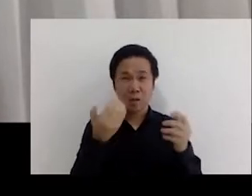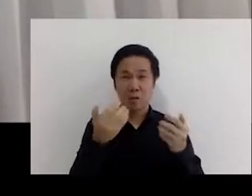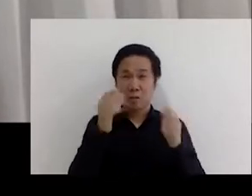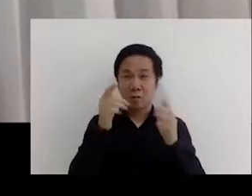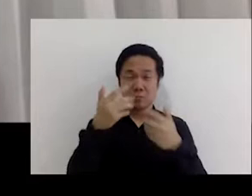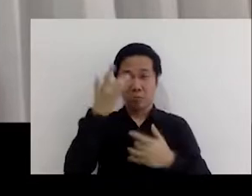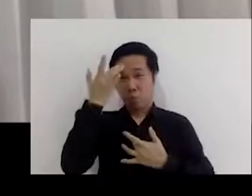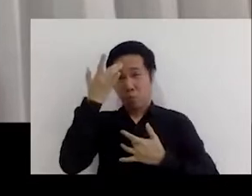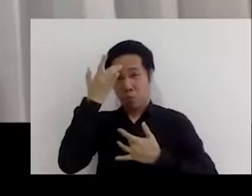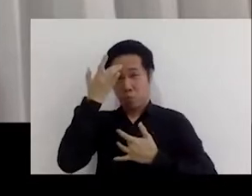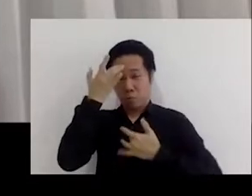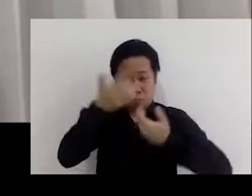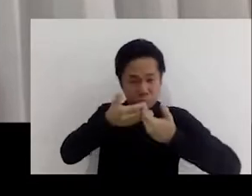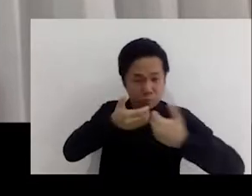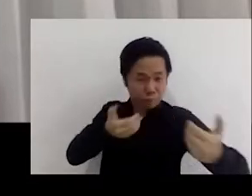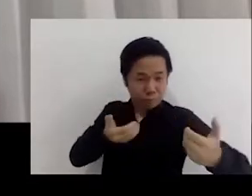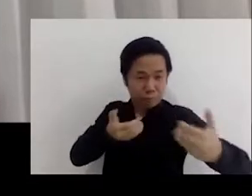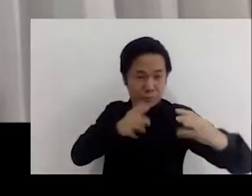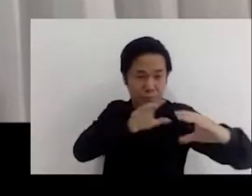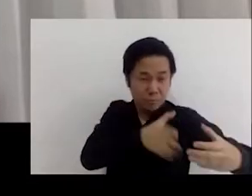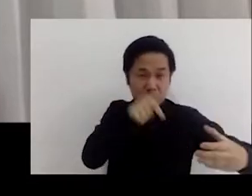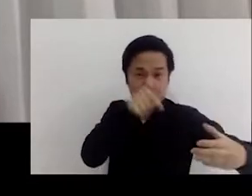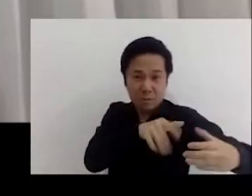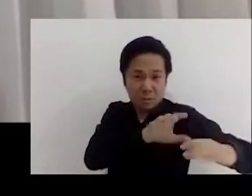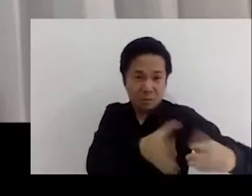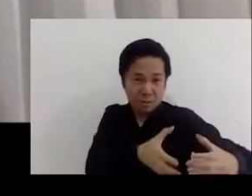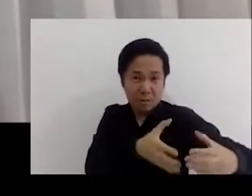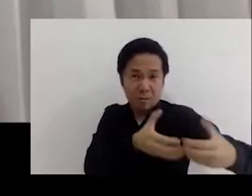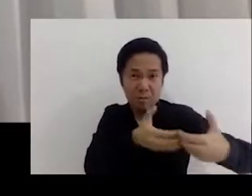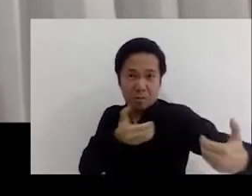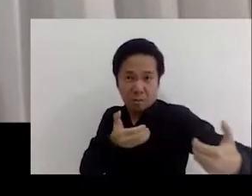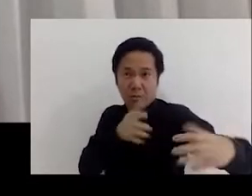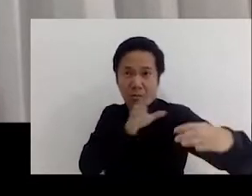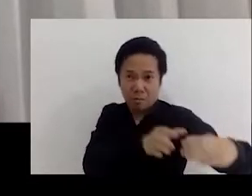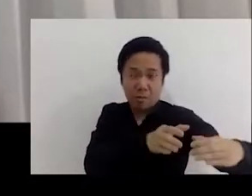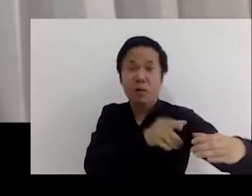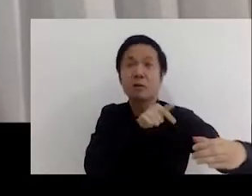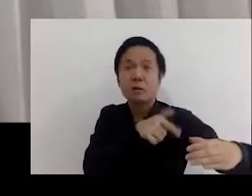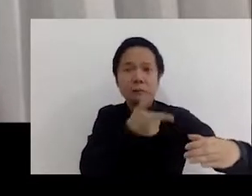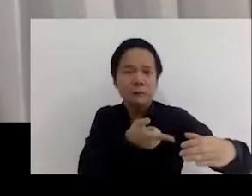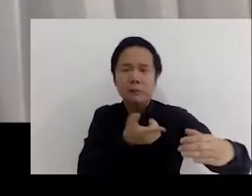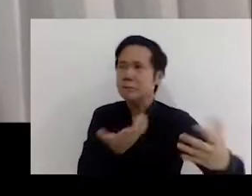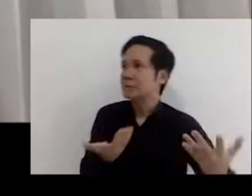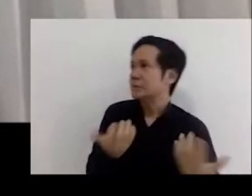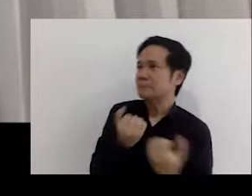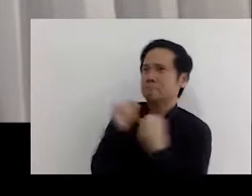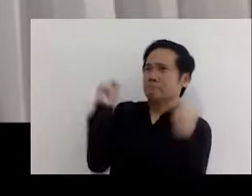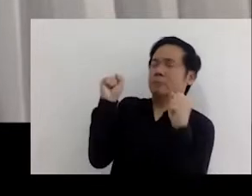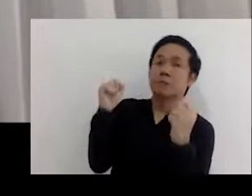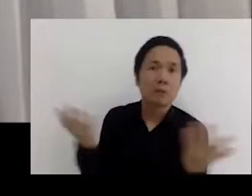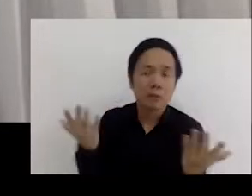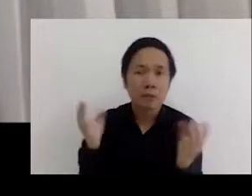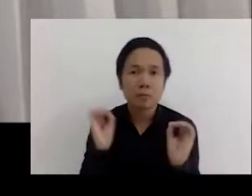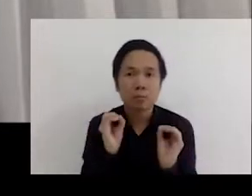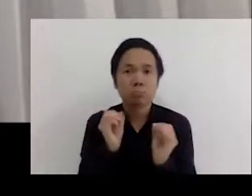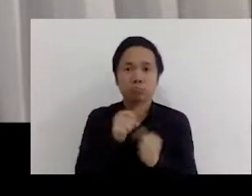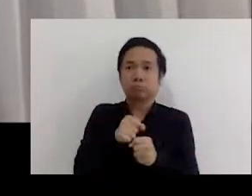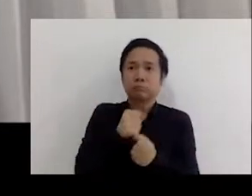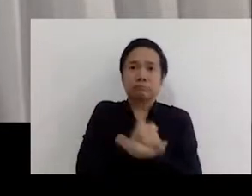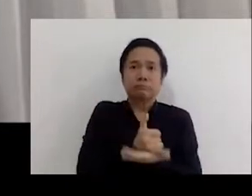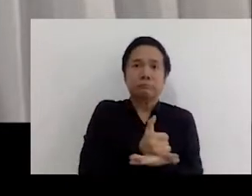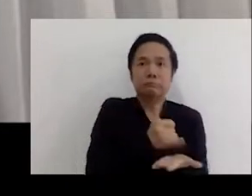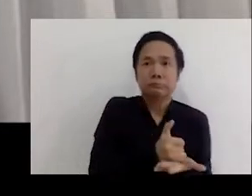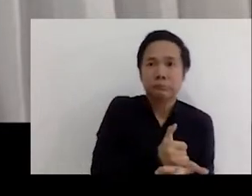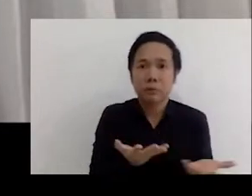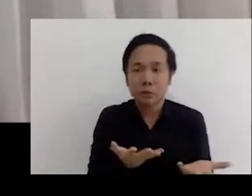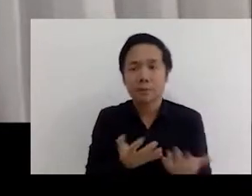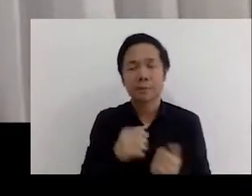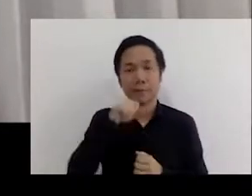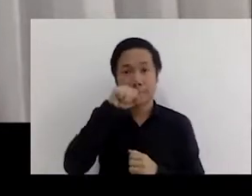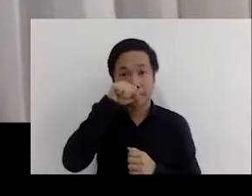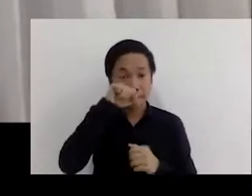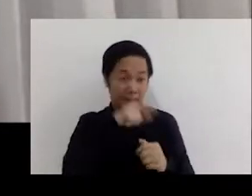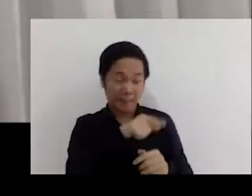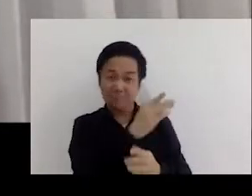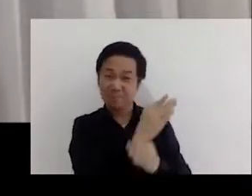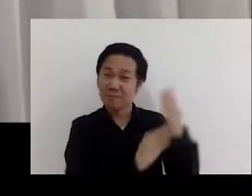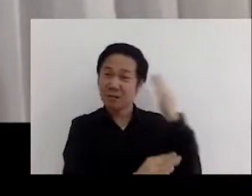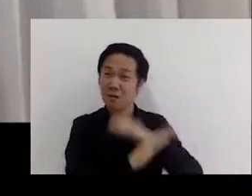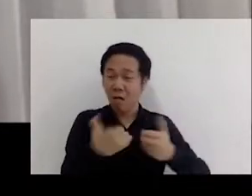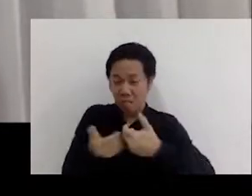because persons in general suffer from the restrictions of liberty, and in the case of persons with disabilities, the situation is more hard.